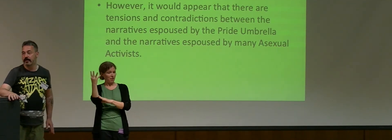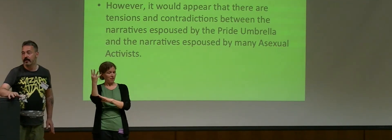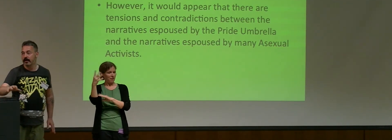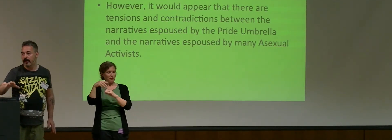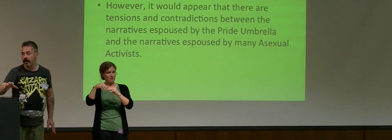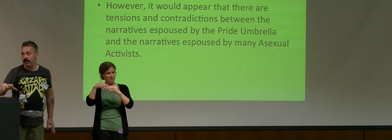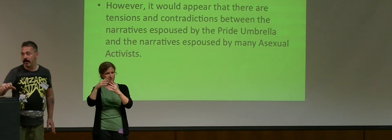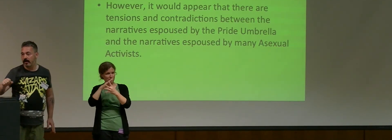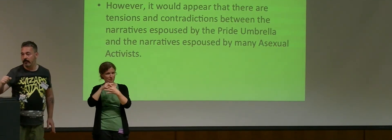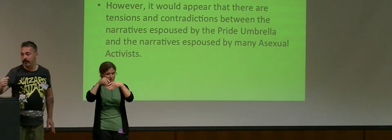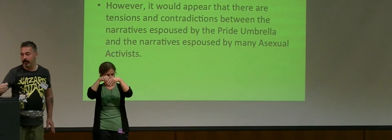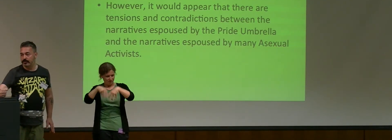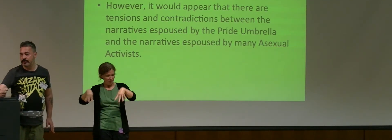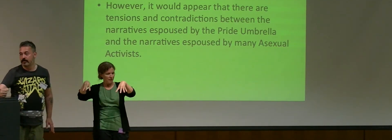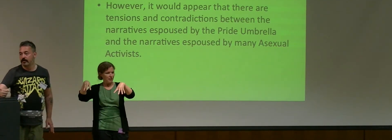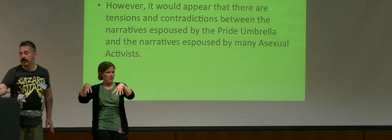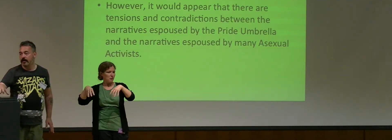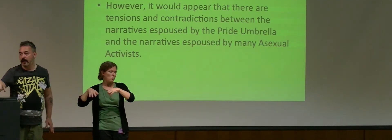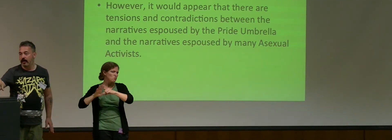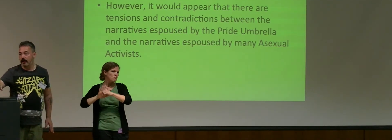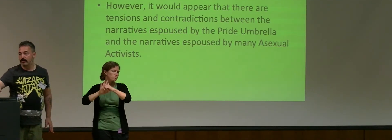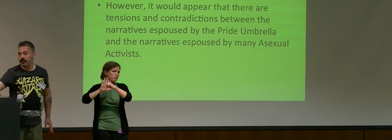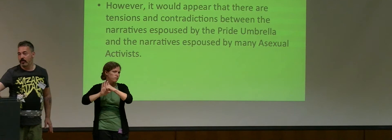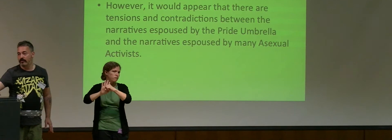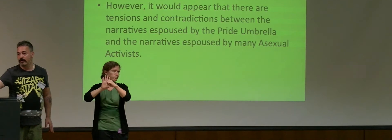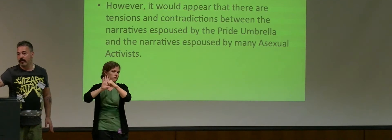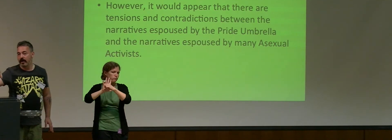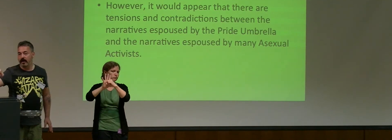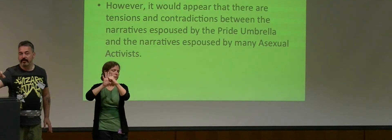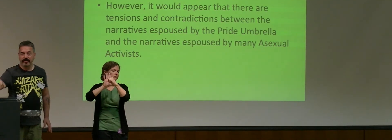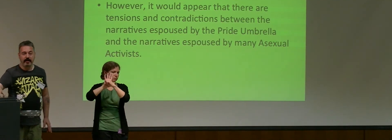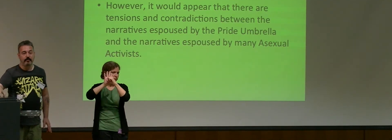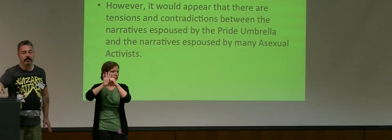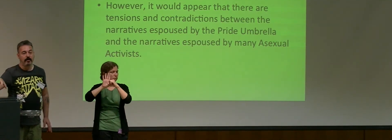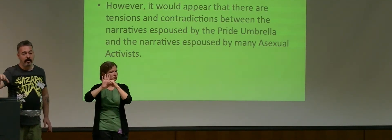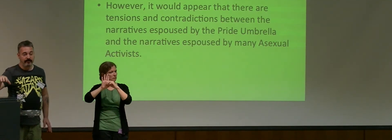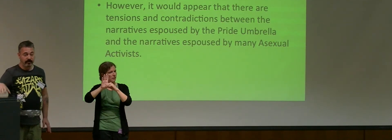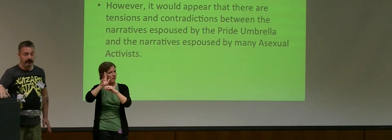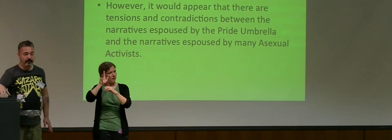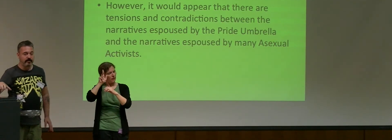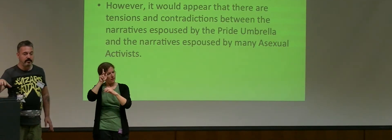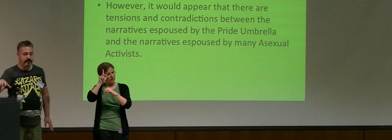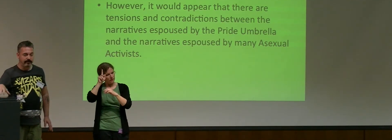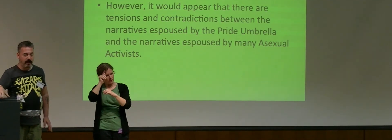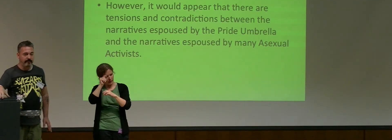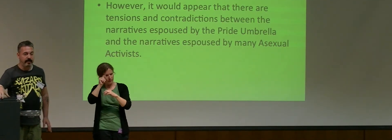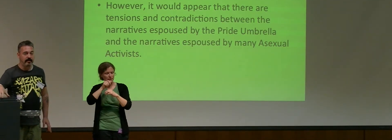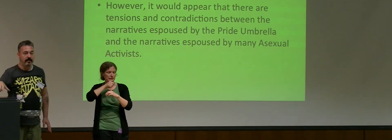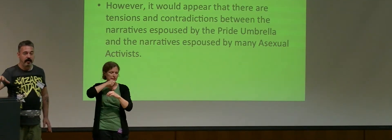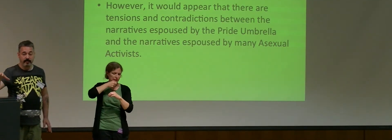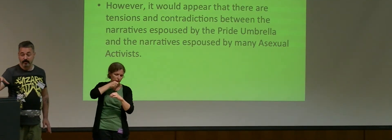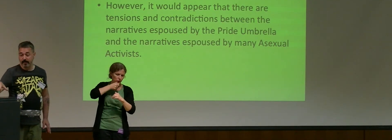pushed toward a theme of suffering, surviving, and surpassing.